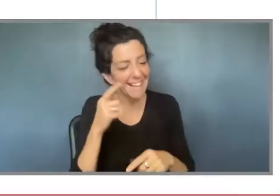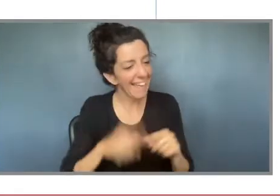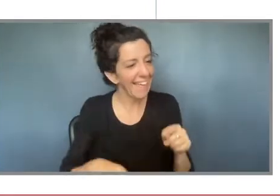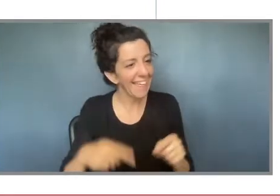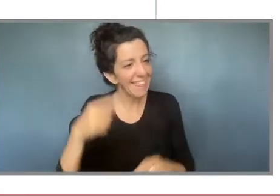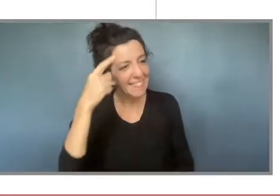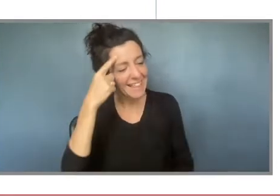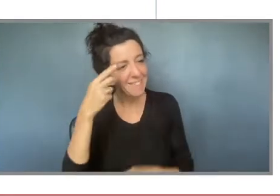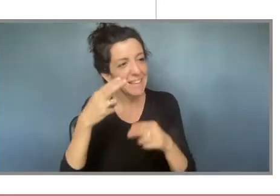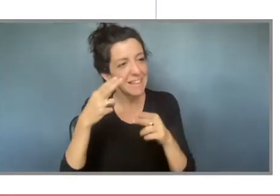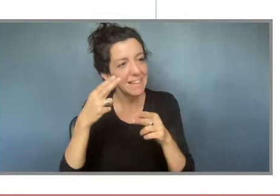Just let my head.